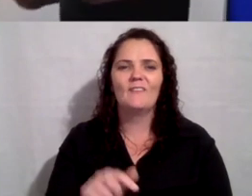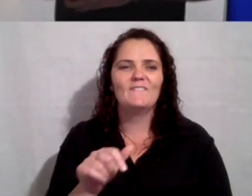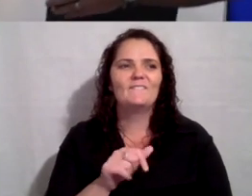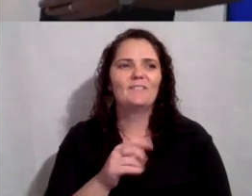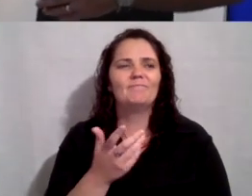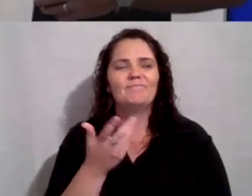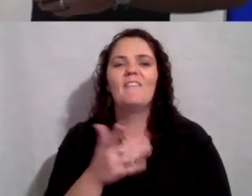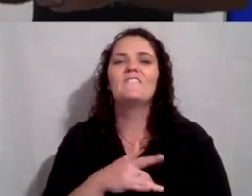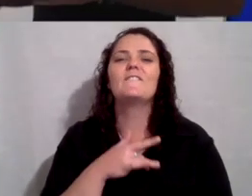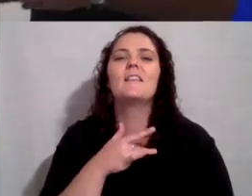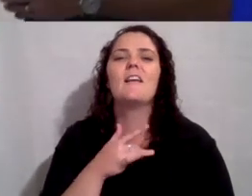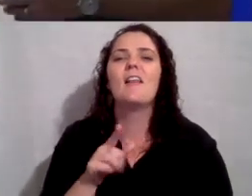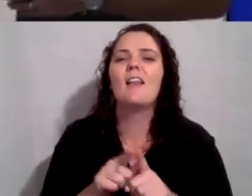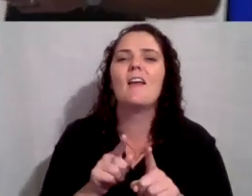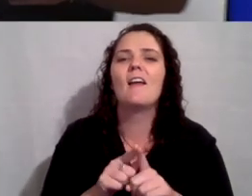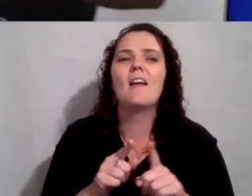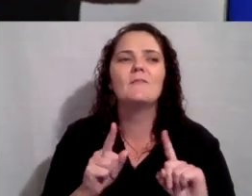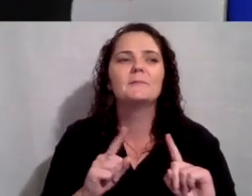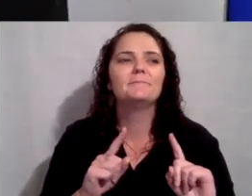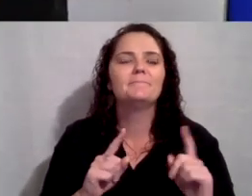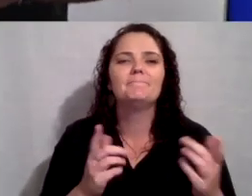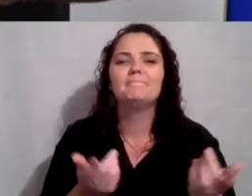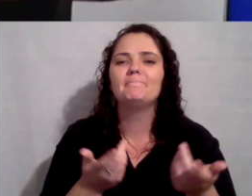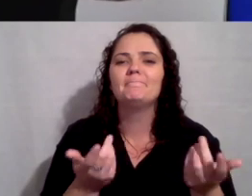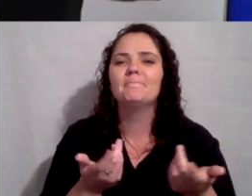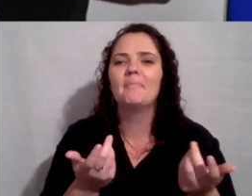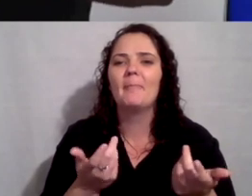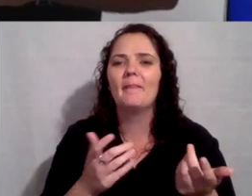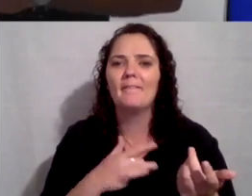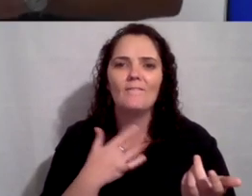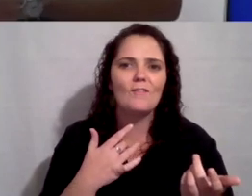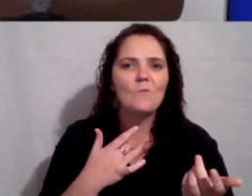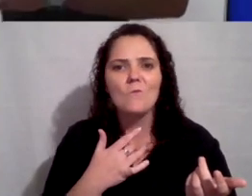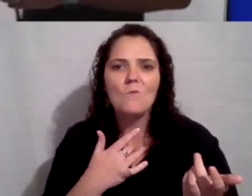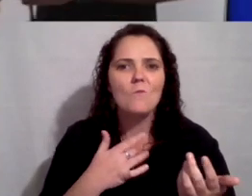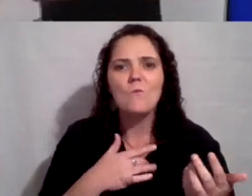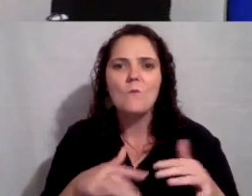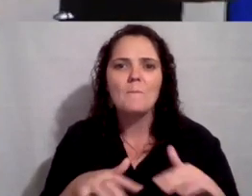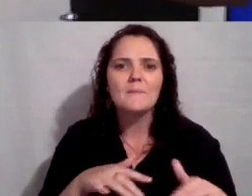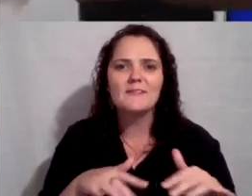feel like there's a lot of, like there's a lot of just activity going on, like you're